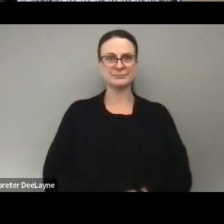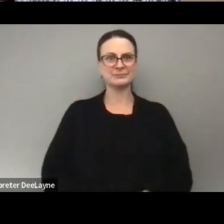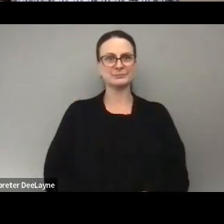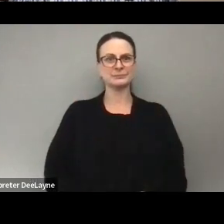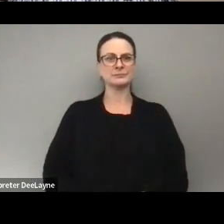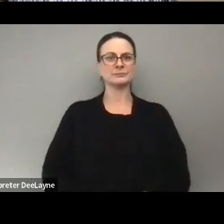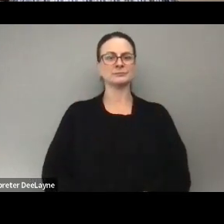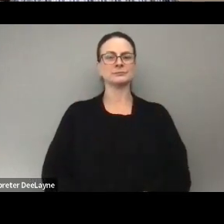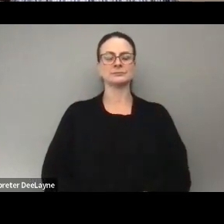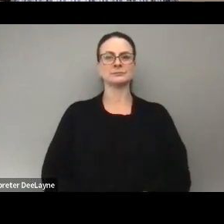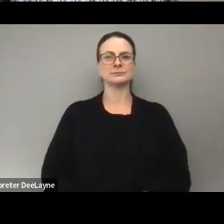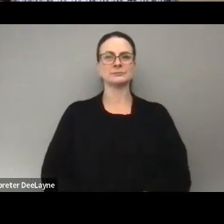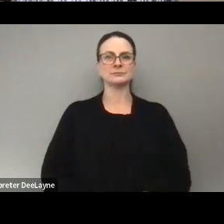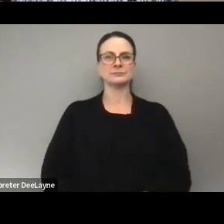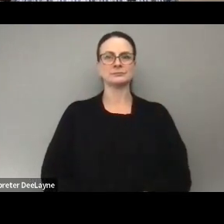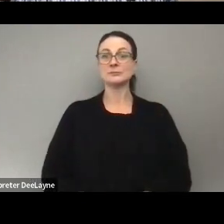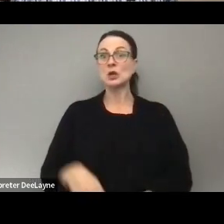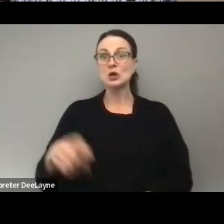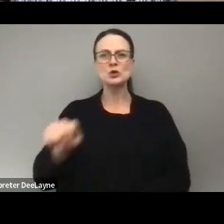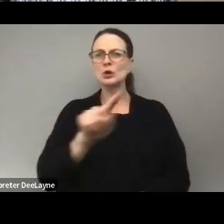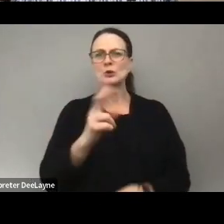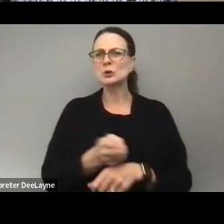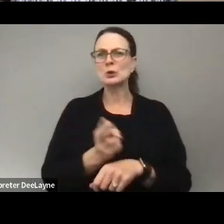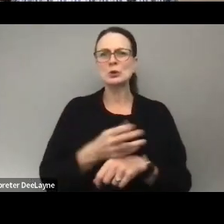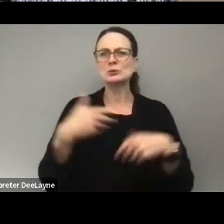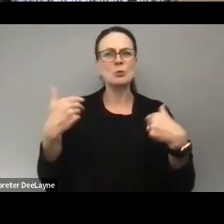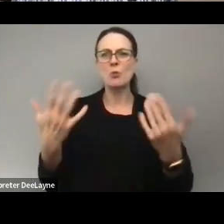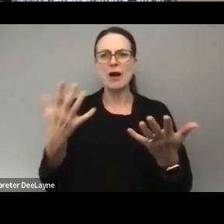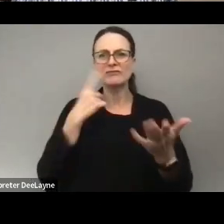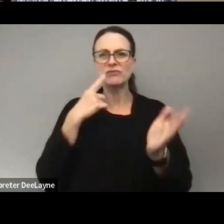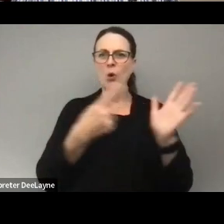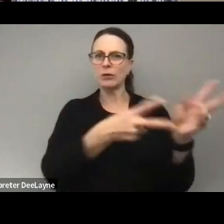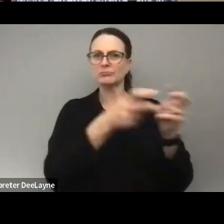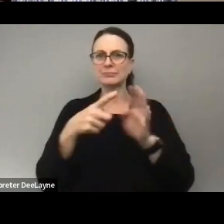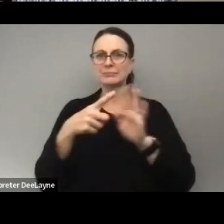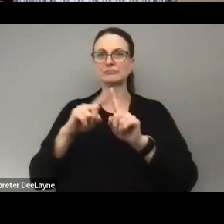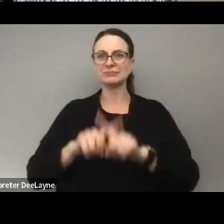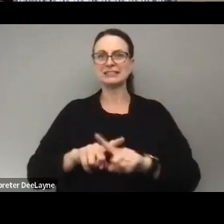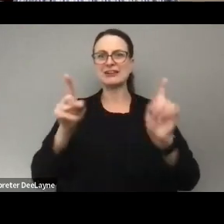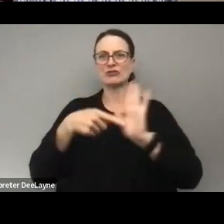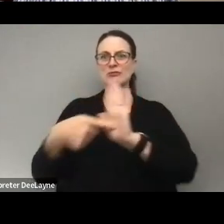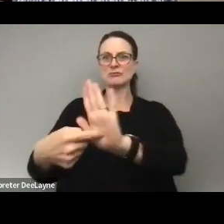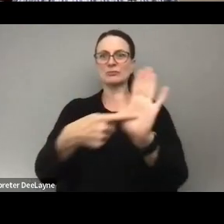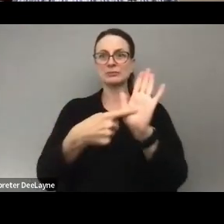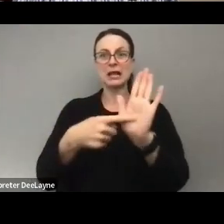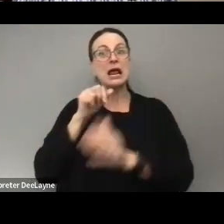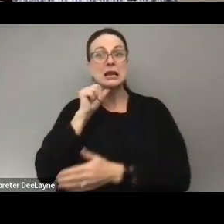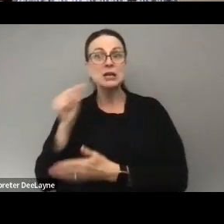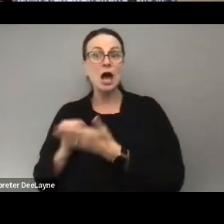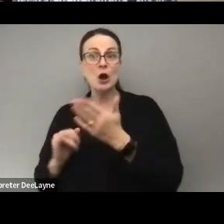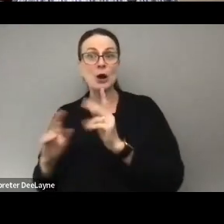What techniques do you use to represent your materials in different ways? Non-arts folks, do you use the arts